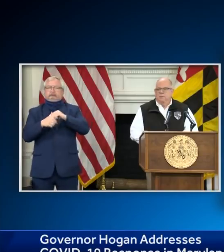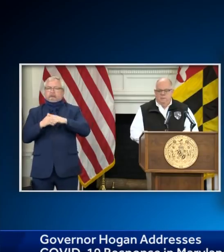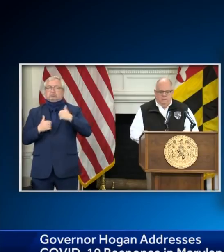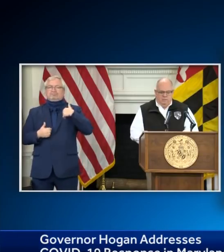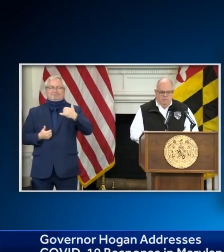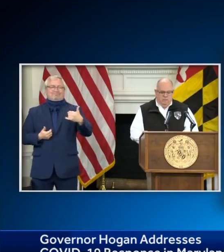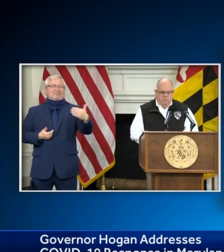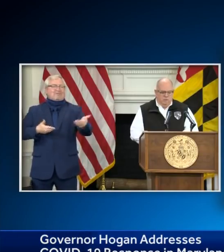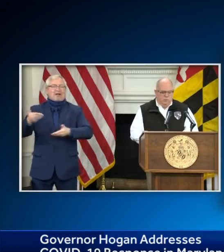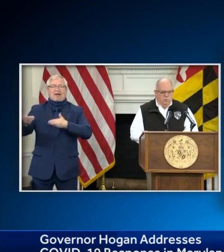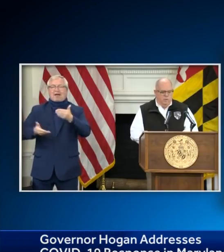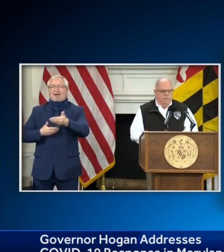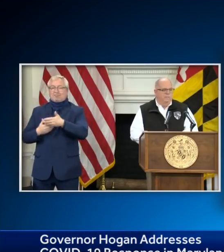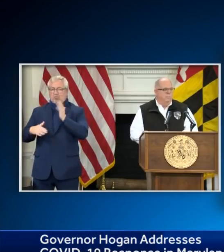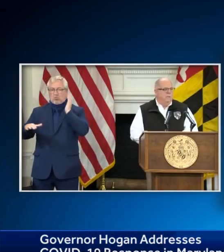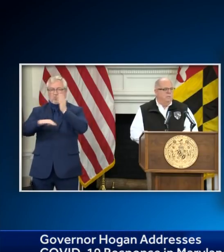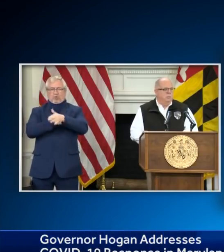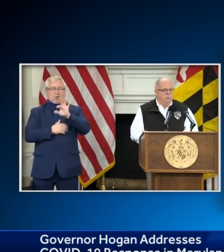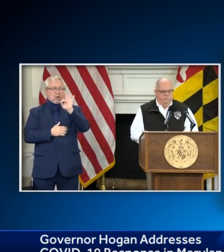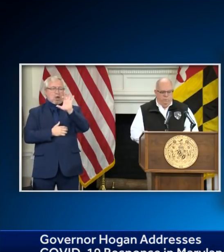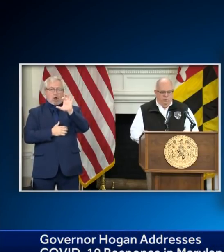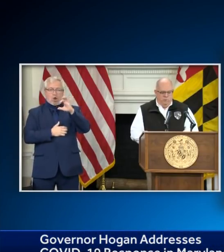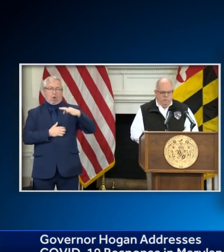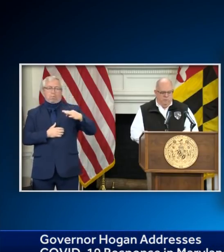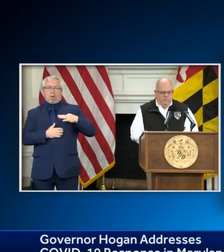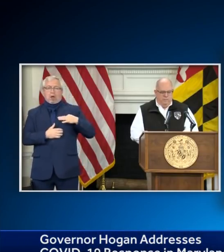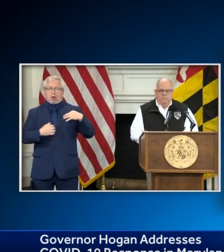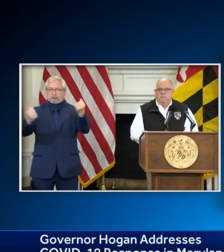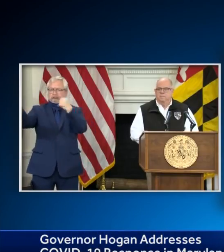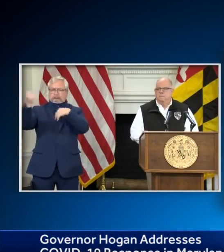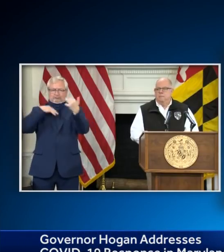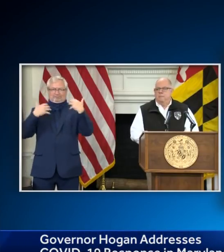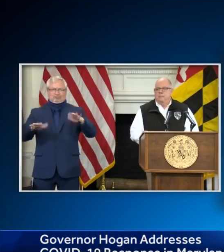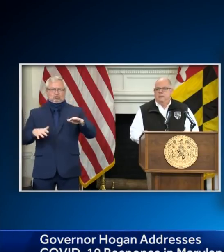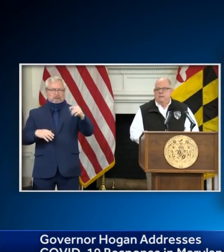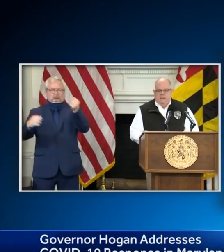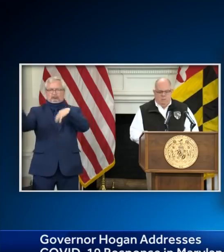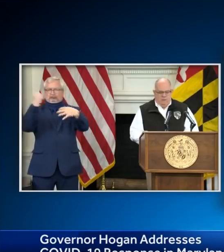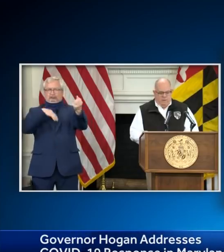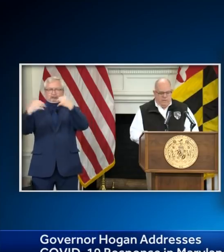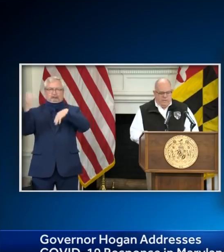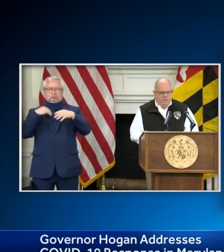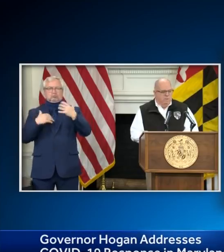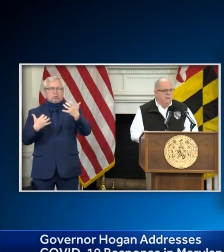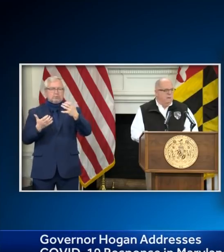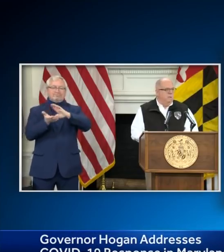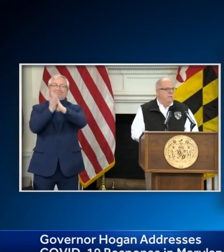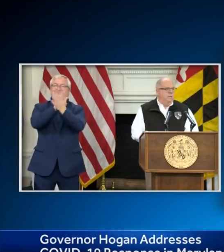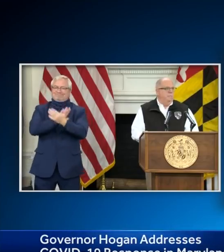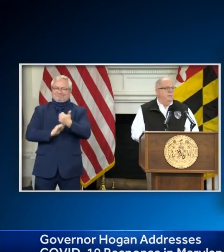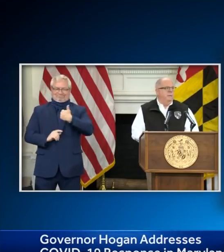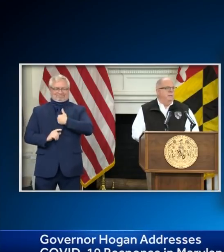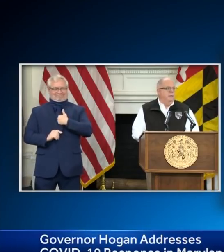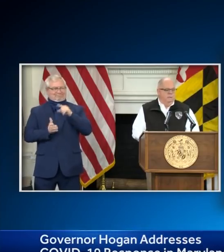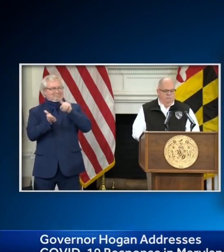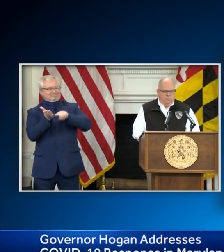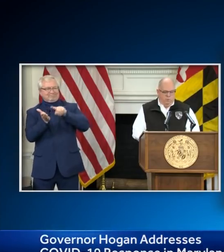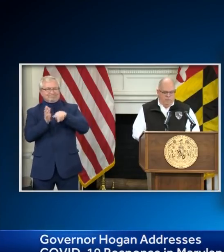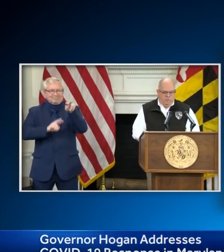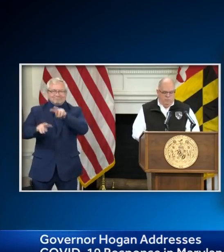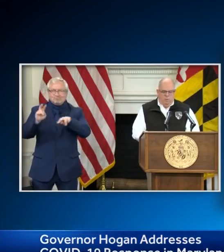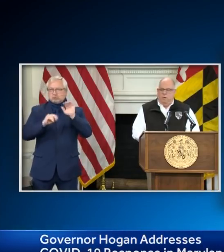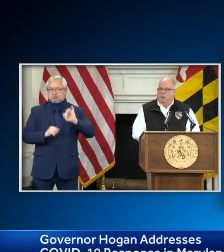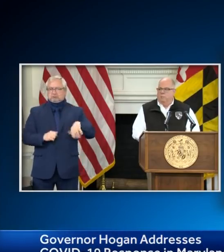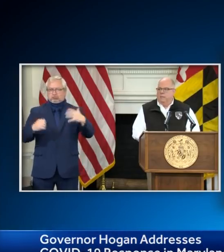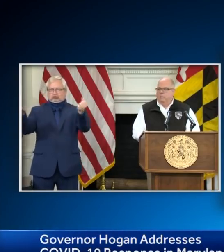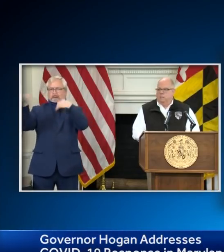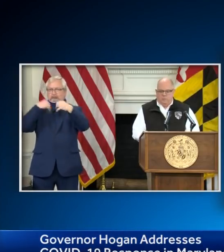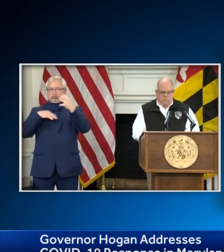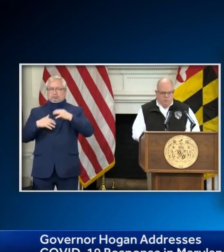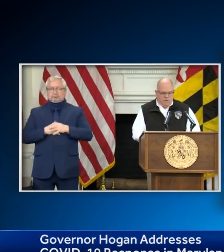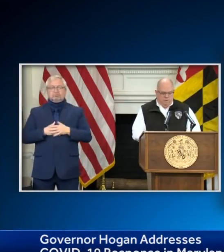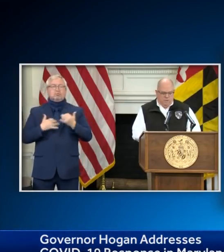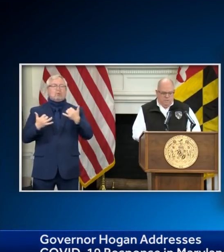THE HIRING OF THOSE CONTACT TRACERS IS ALREADY WELL UNDERWAY WITH MORE THAN 900 APPLICANTS ACROSS 20 OF MARYLAND’S 24 JURISDICTIONS.